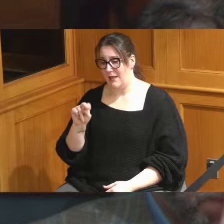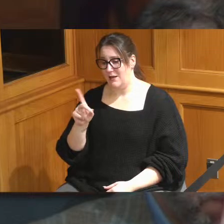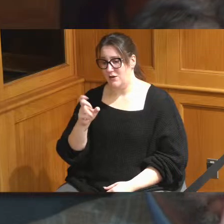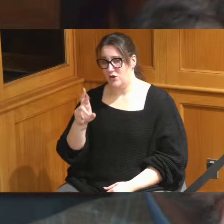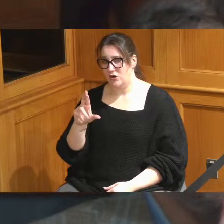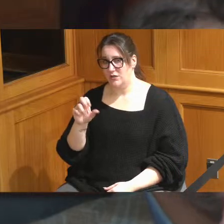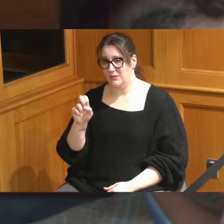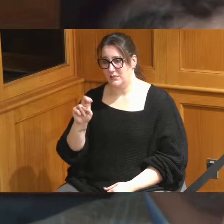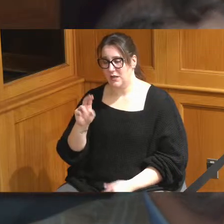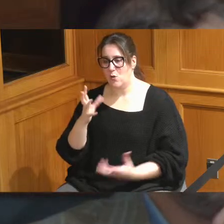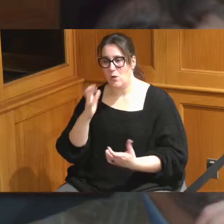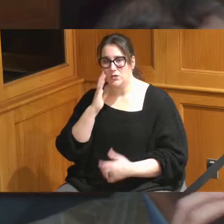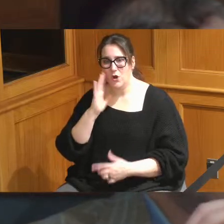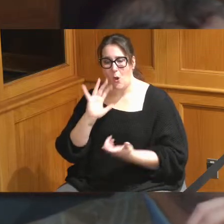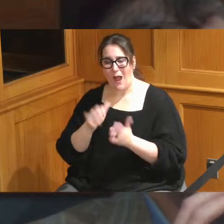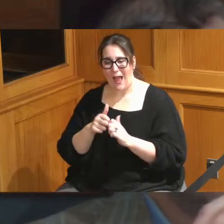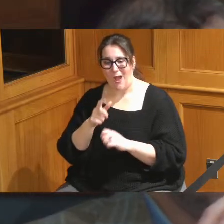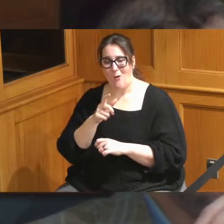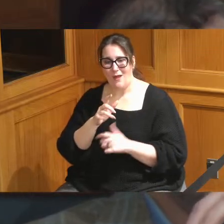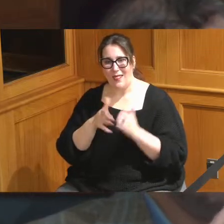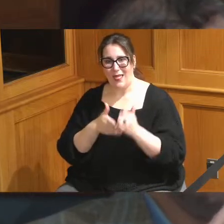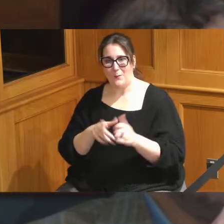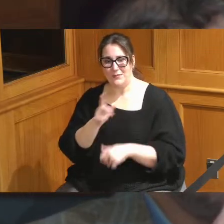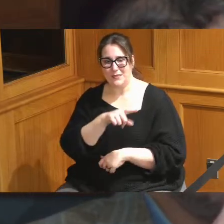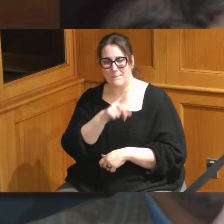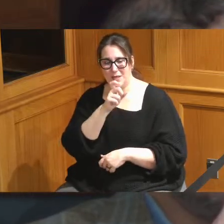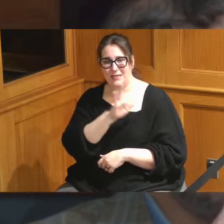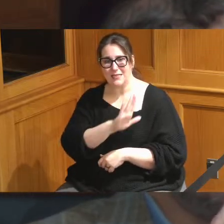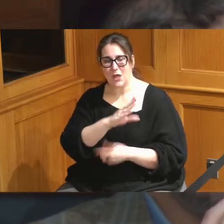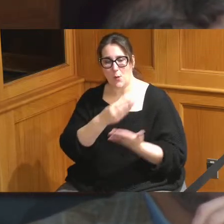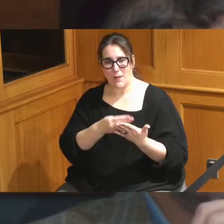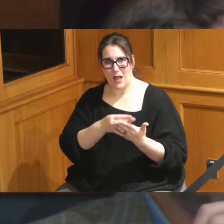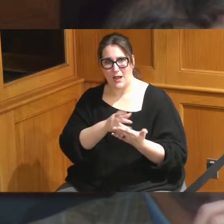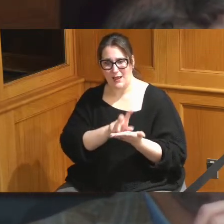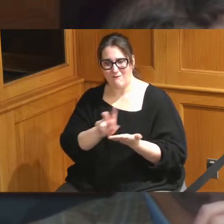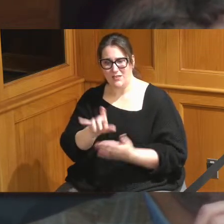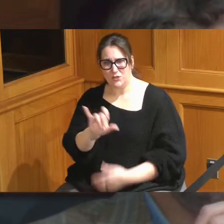how does this help them because their money goes into it. Colerain Township wants to know how does